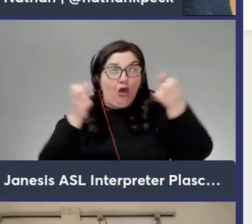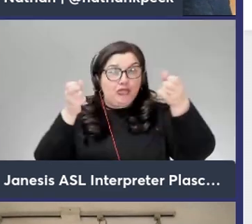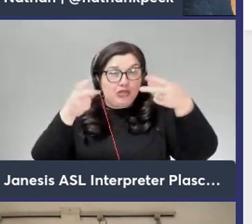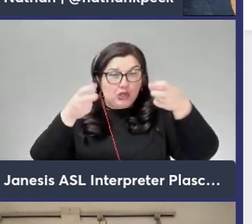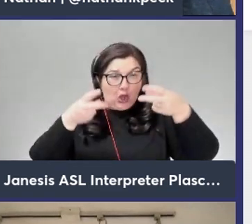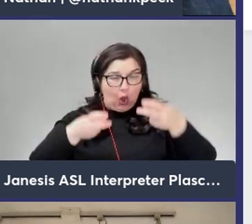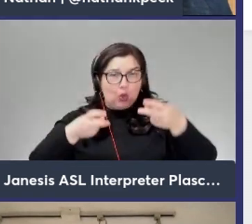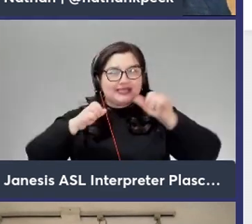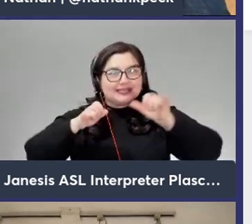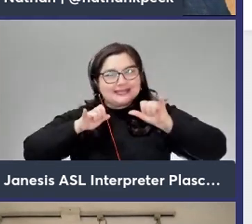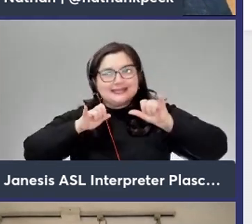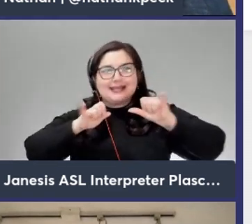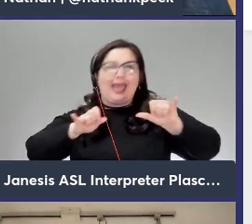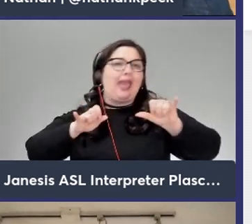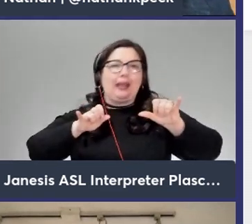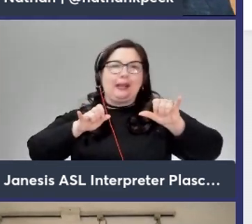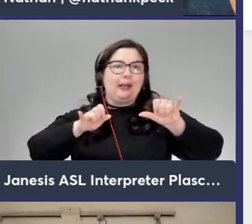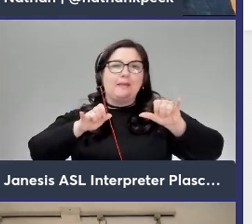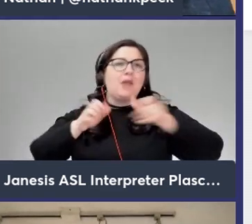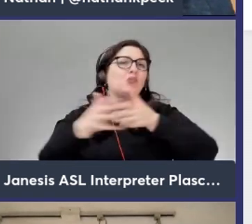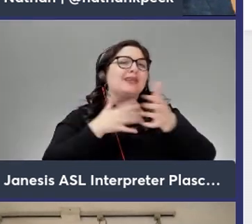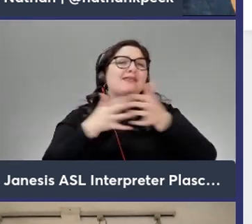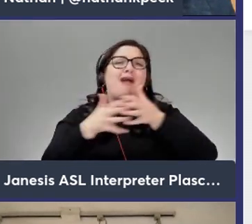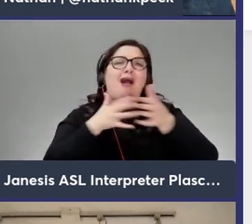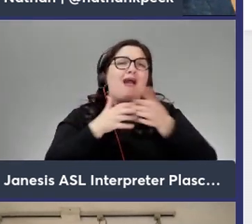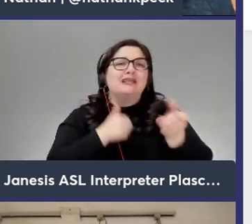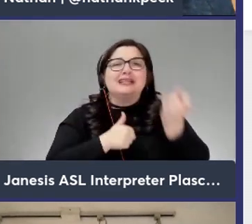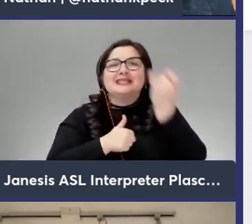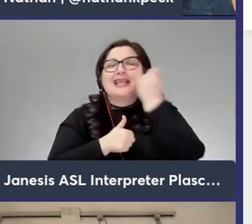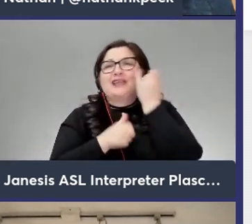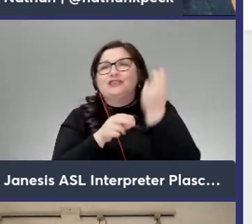regardless of whether you are using, say,